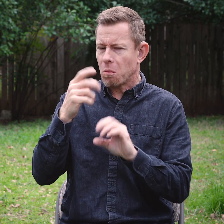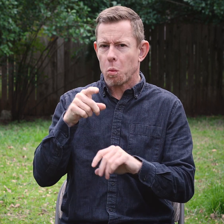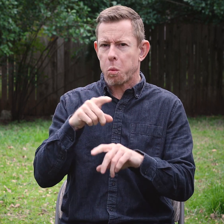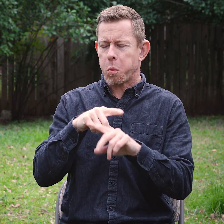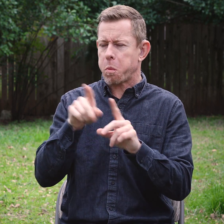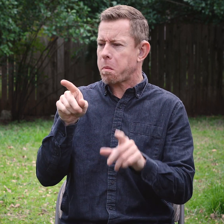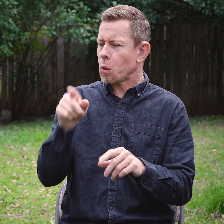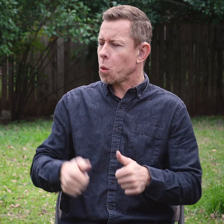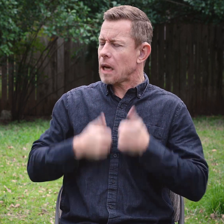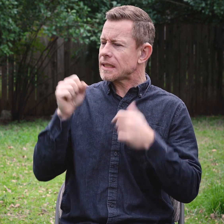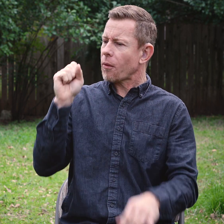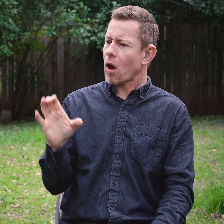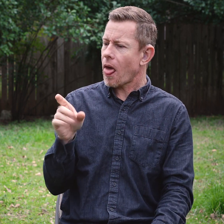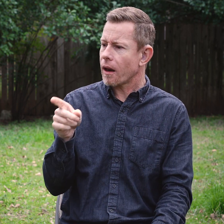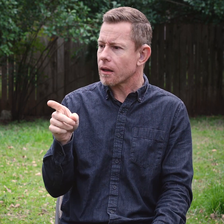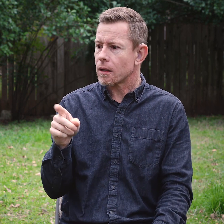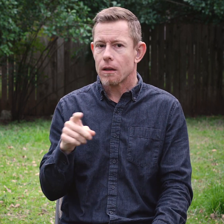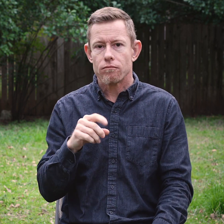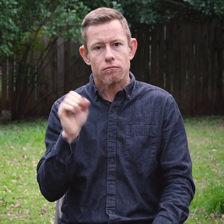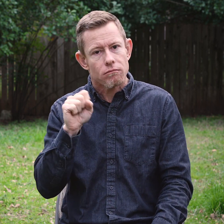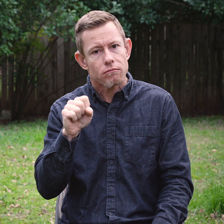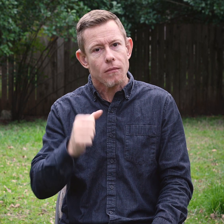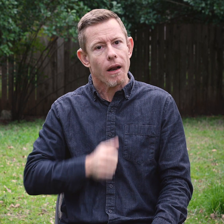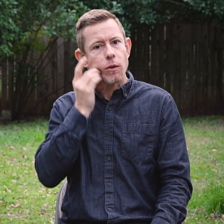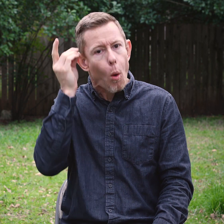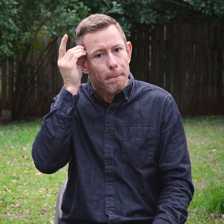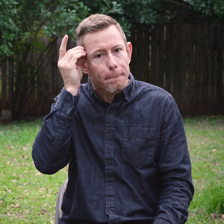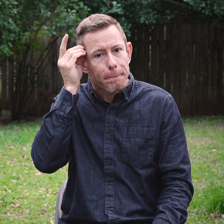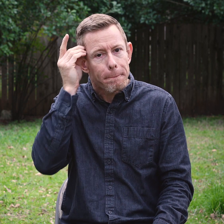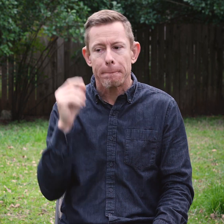I was thrown off that she attended school in D.C., but lived in South Carolina.